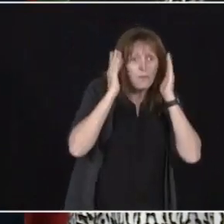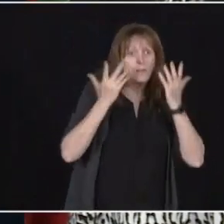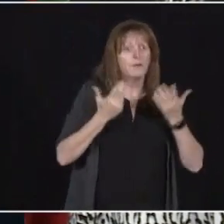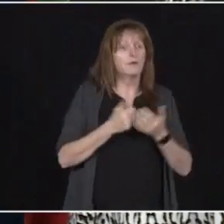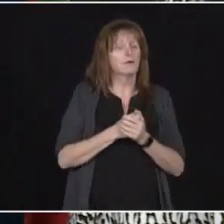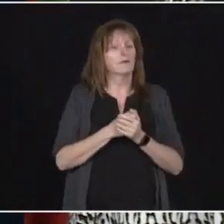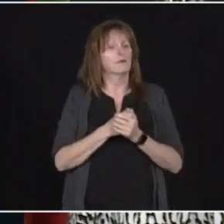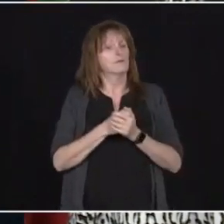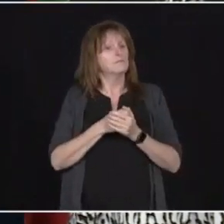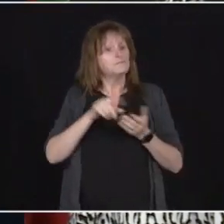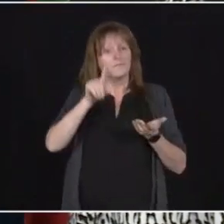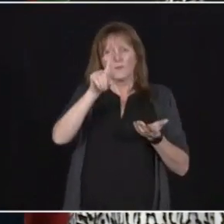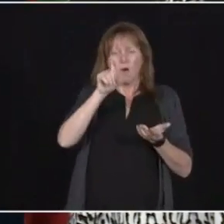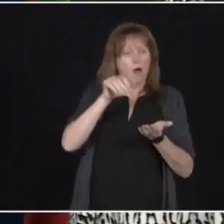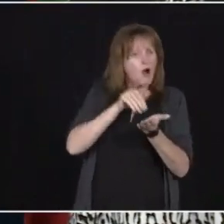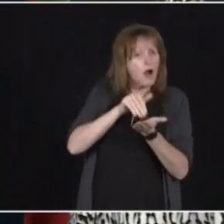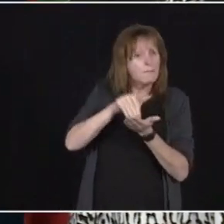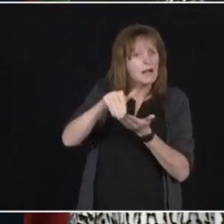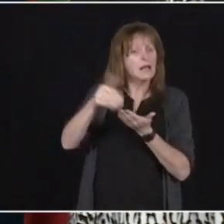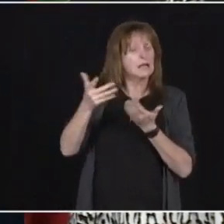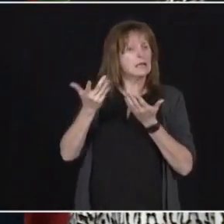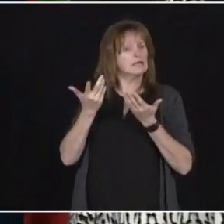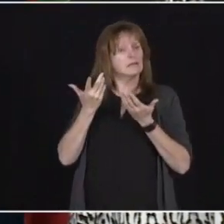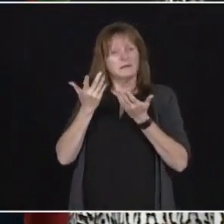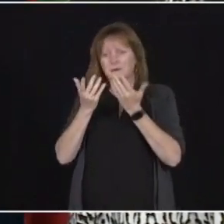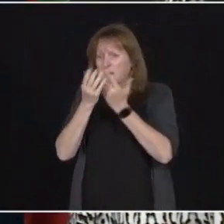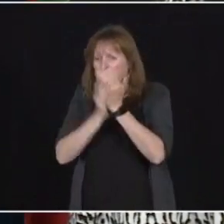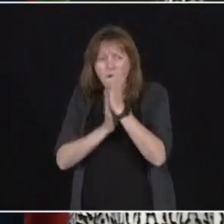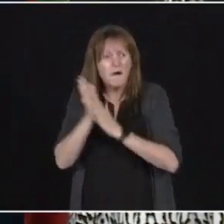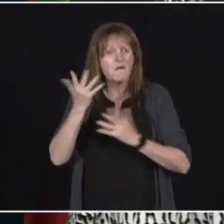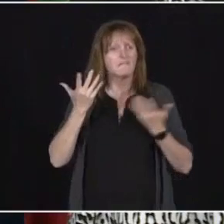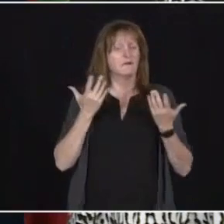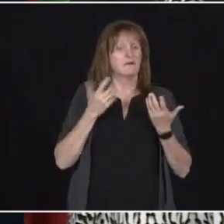straight to the front lines. My friends,